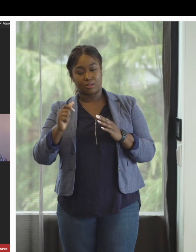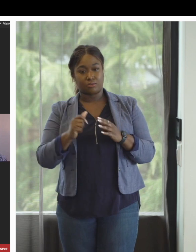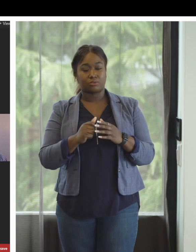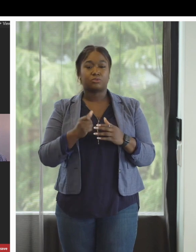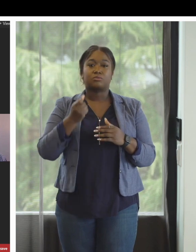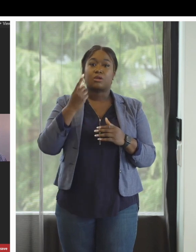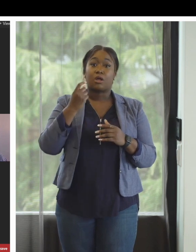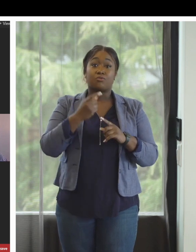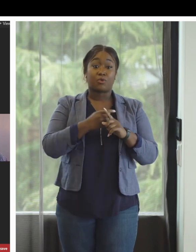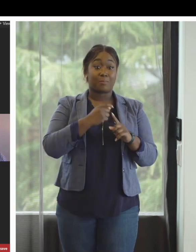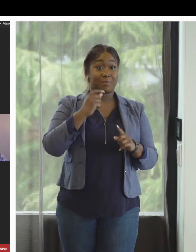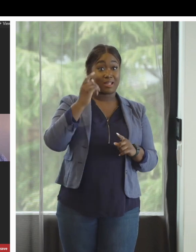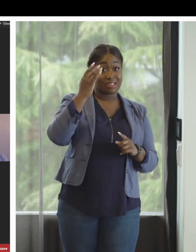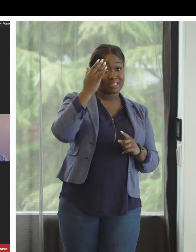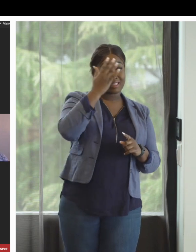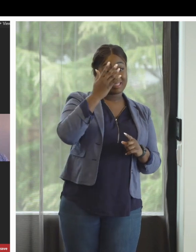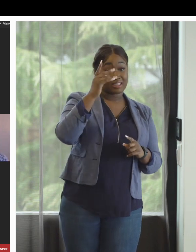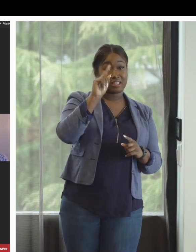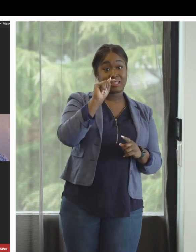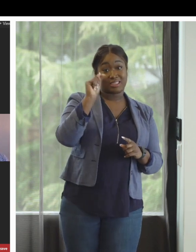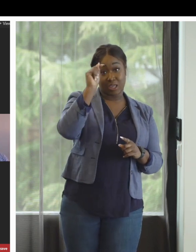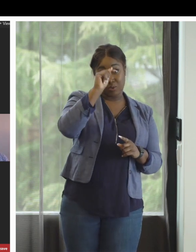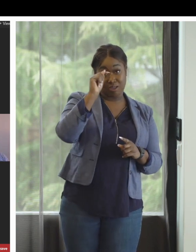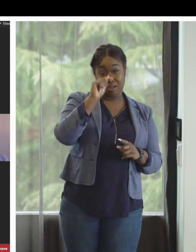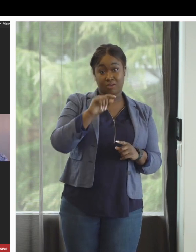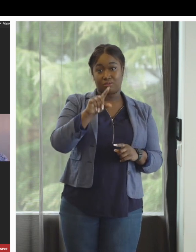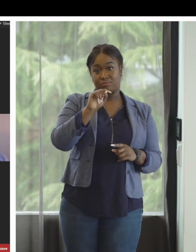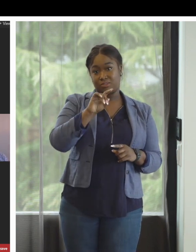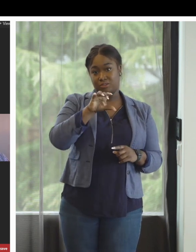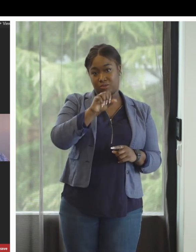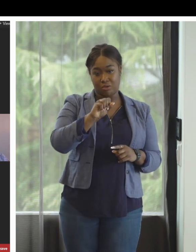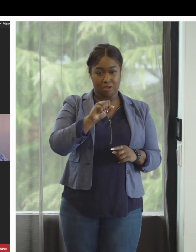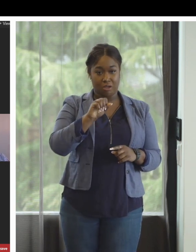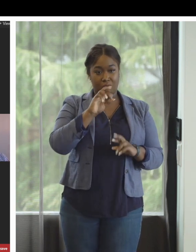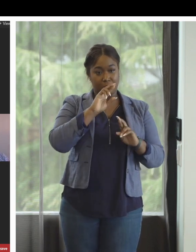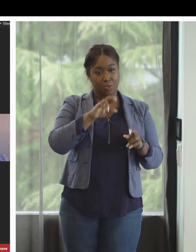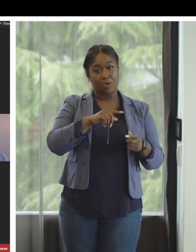theory being the T C P report to practice. And